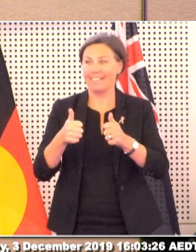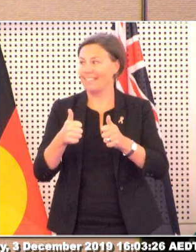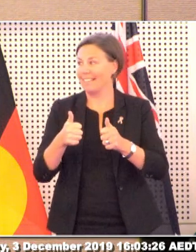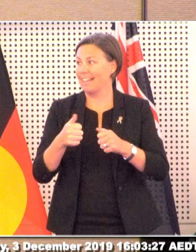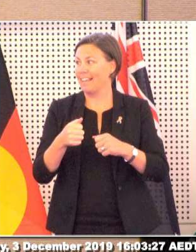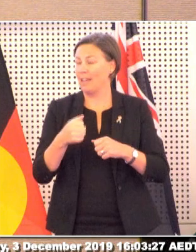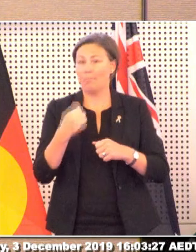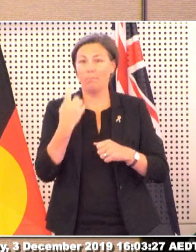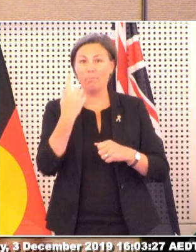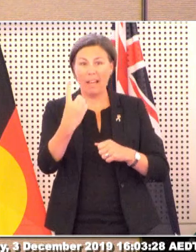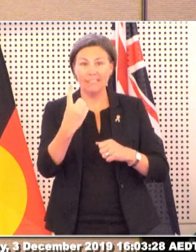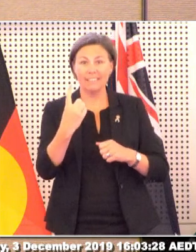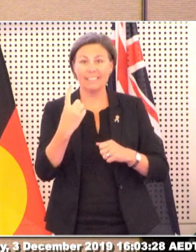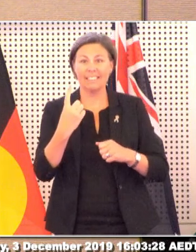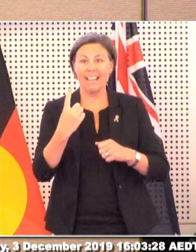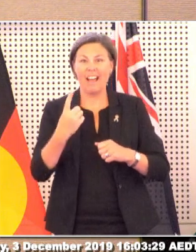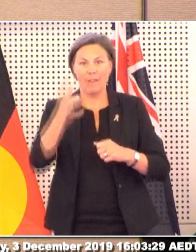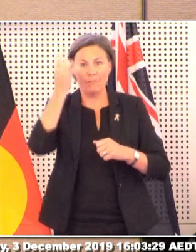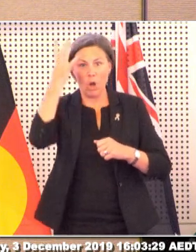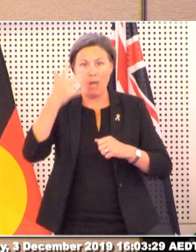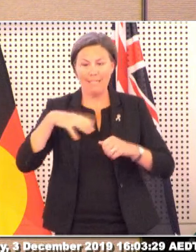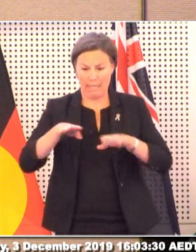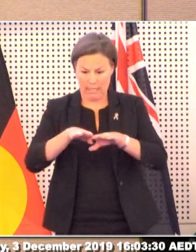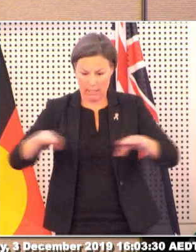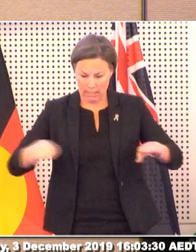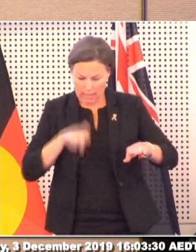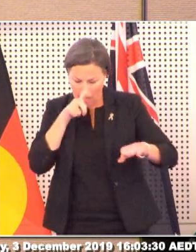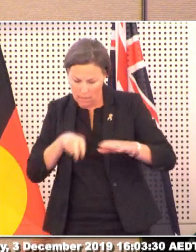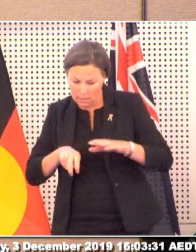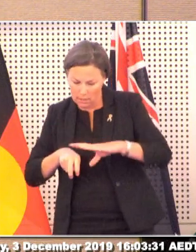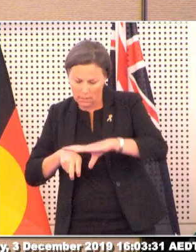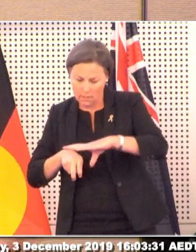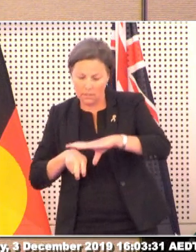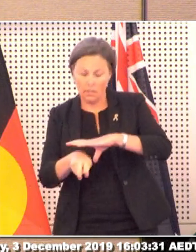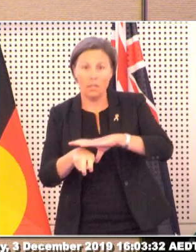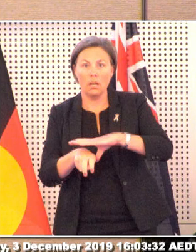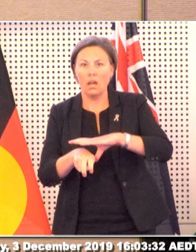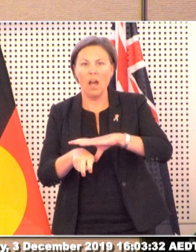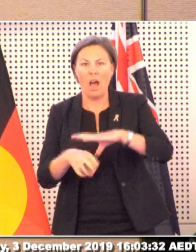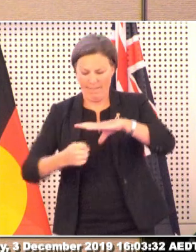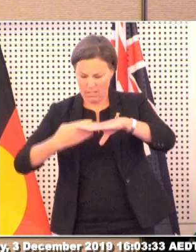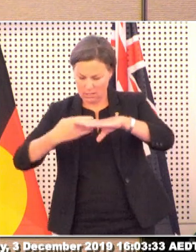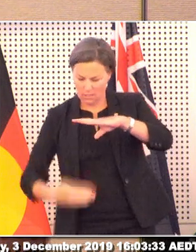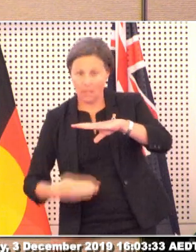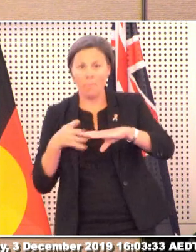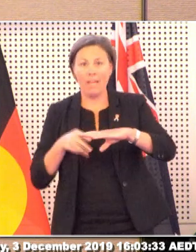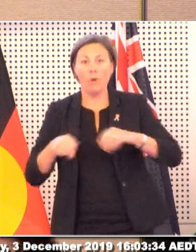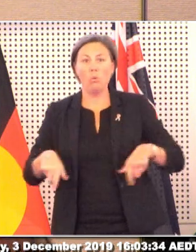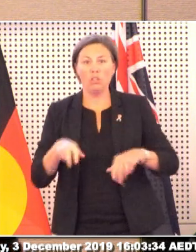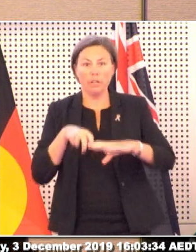front, so there’s no access for wheelchairs to that second sink. But somehow, somebody has signed off on that and when I keep asking what’s